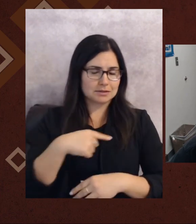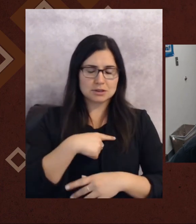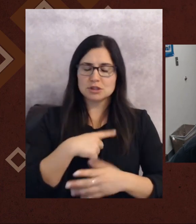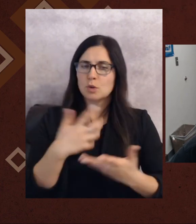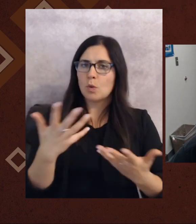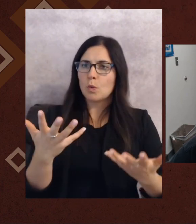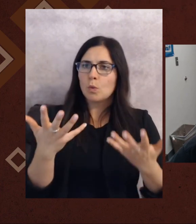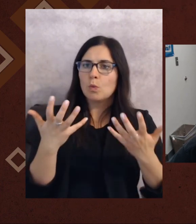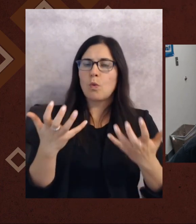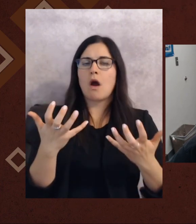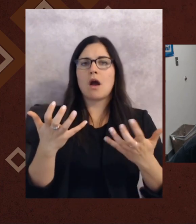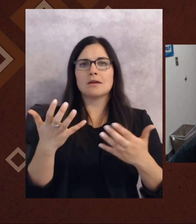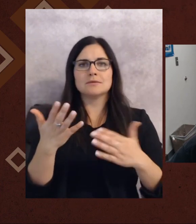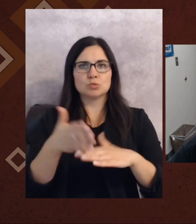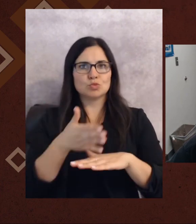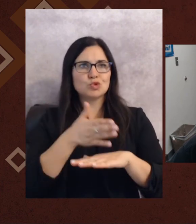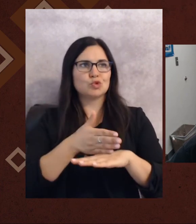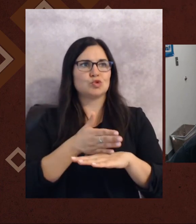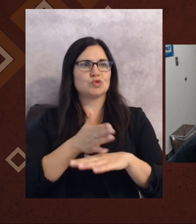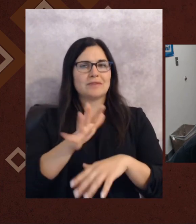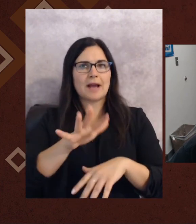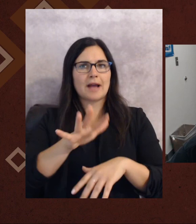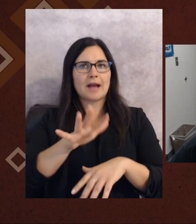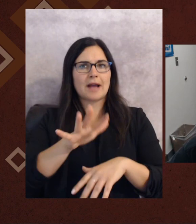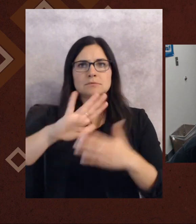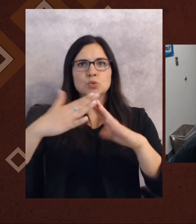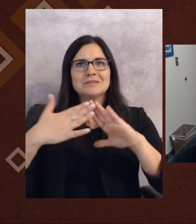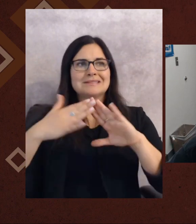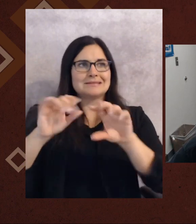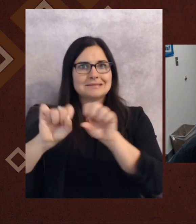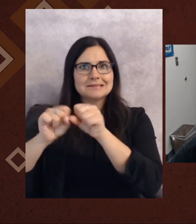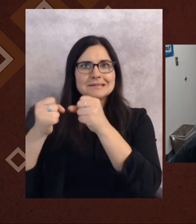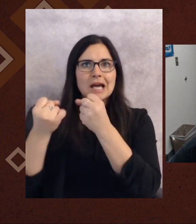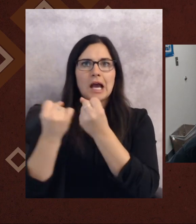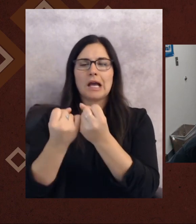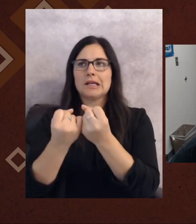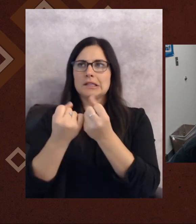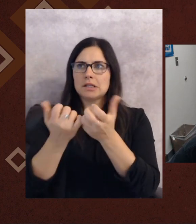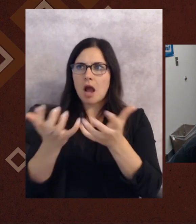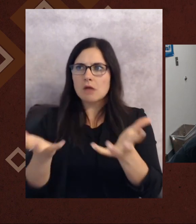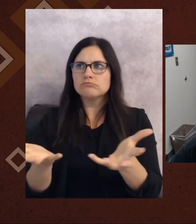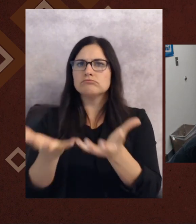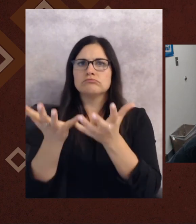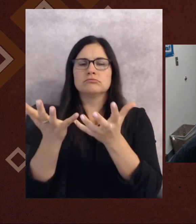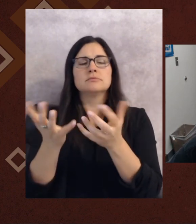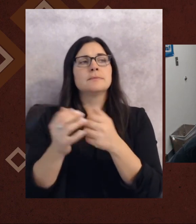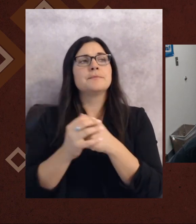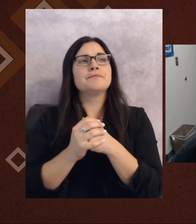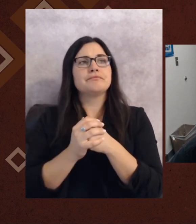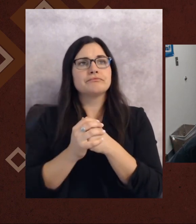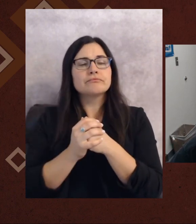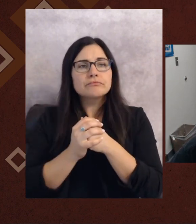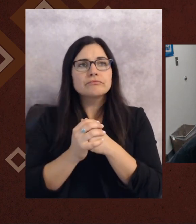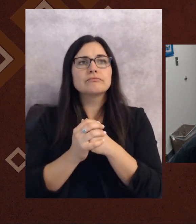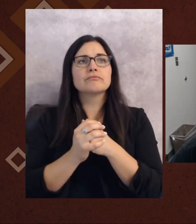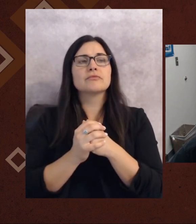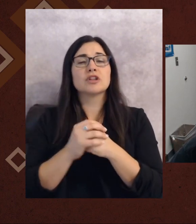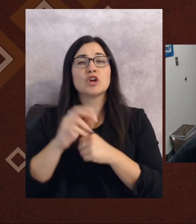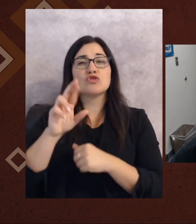a better community a better society, which is less racist, less